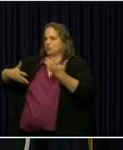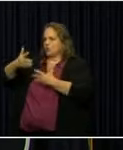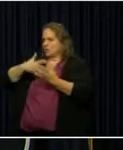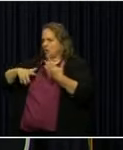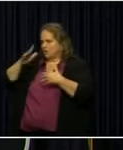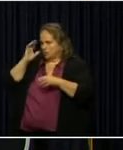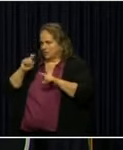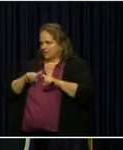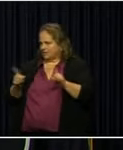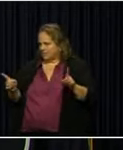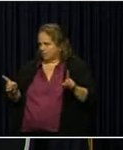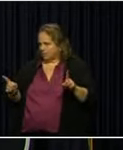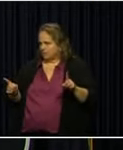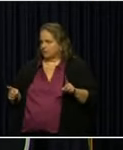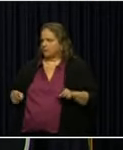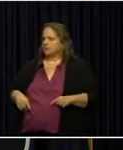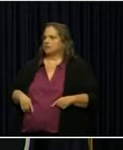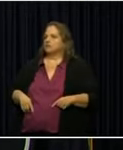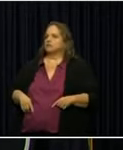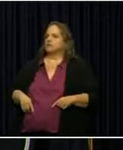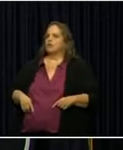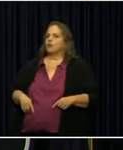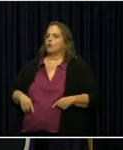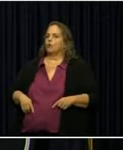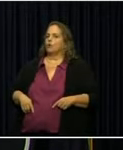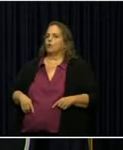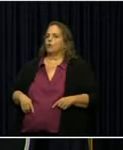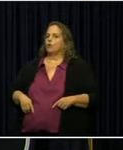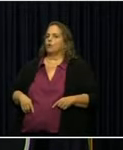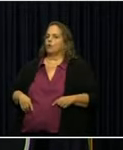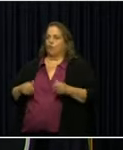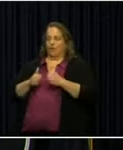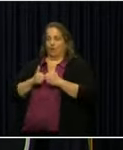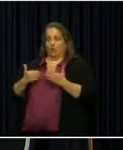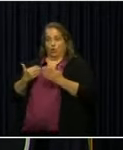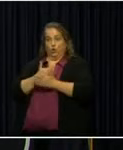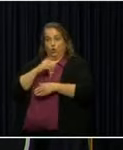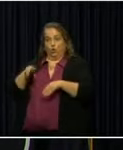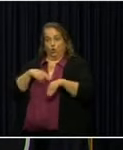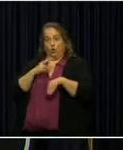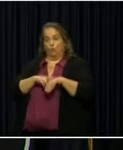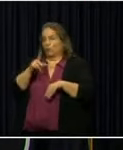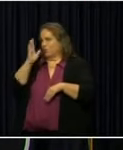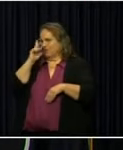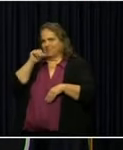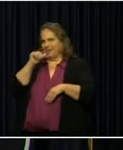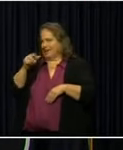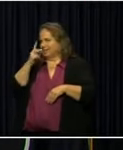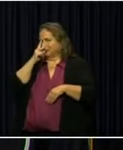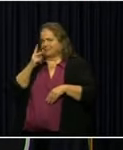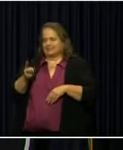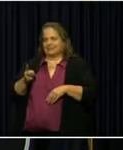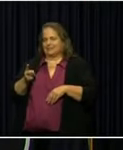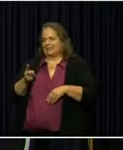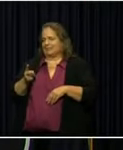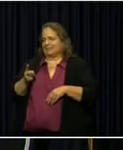YOU WITH MORE INFORMATION AND TRANSPARENCY, WHICH HAS ALWAYS BEEN MY GOAL, THAN JUST ABOUT ANY ERRWHERE ELSE.